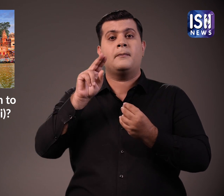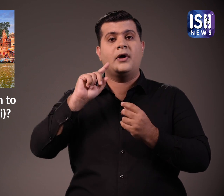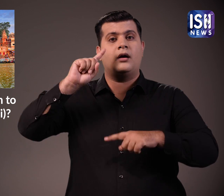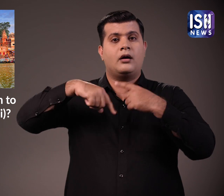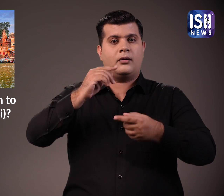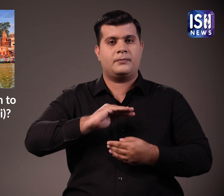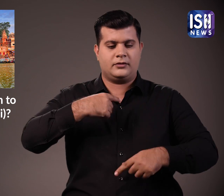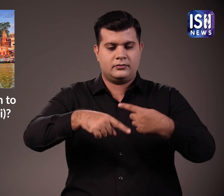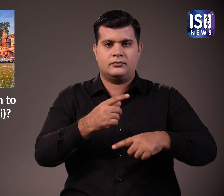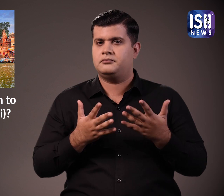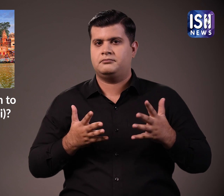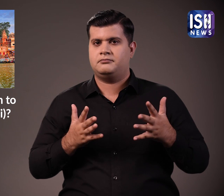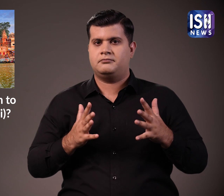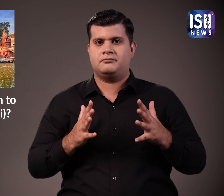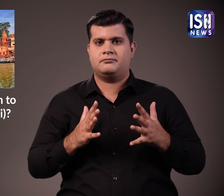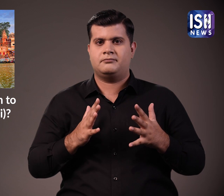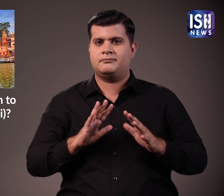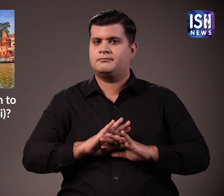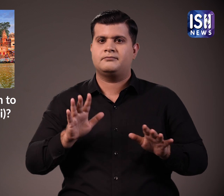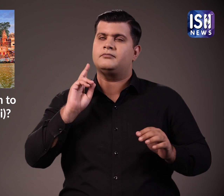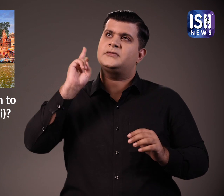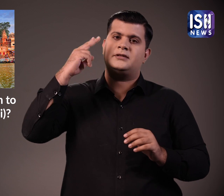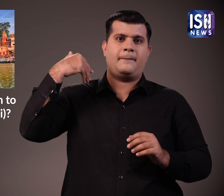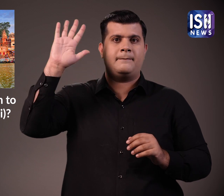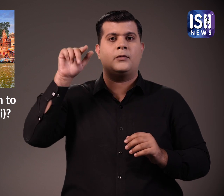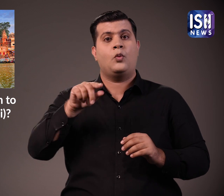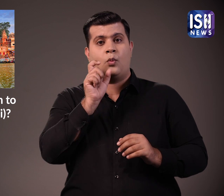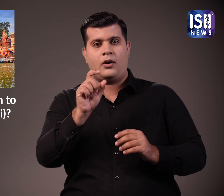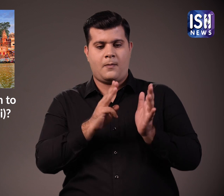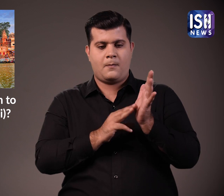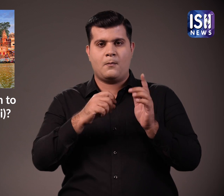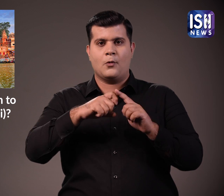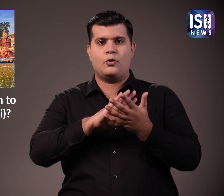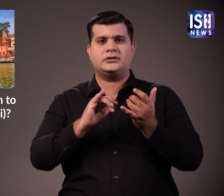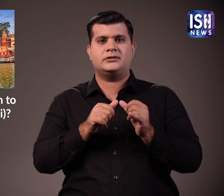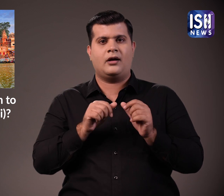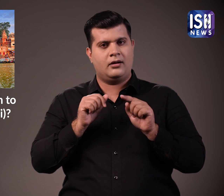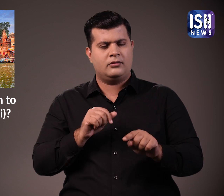which means you have been liberated from the cycle of birth and death. This is known as "Moksha".